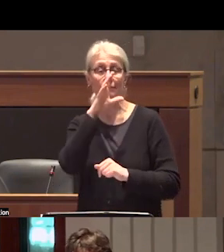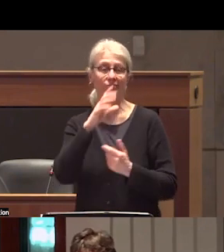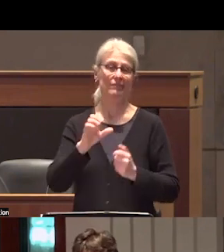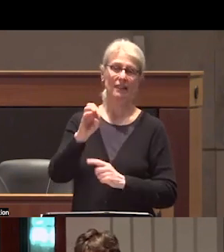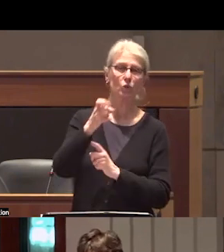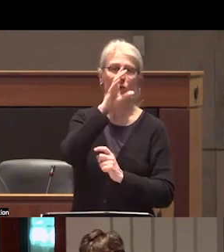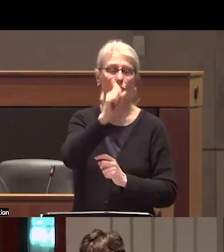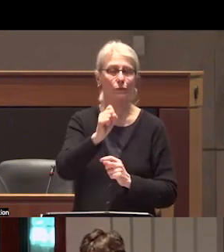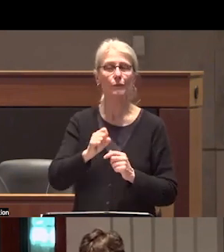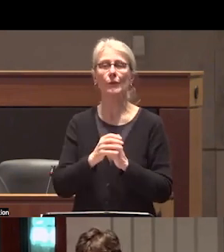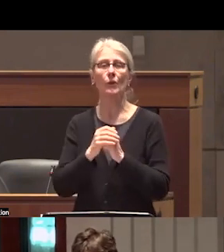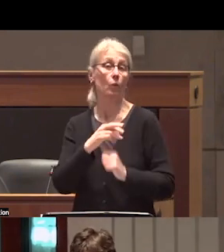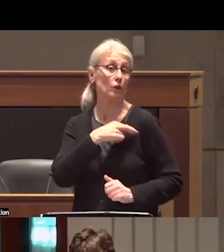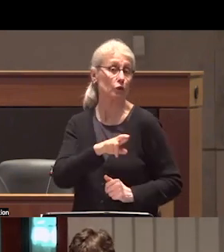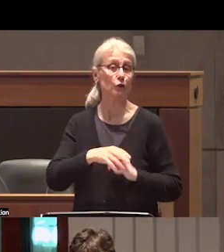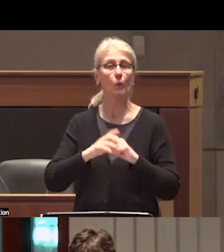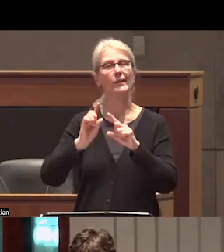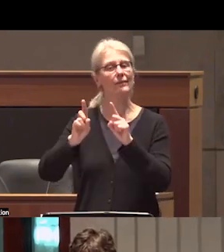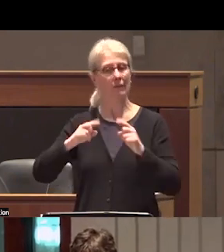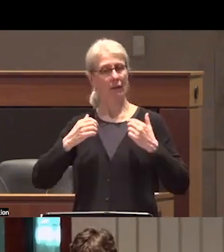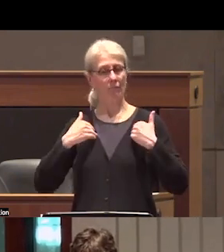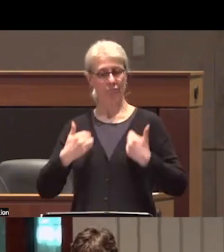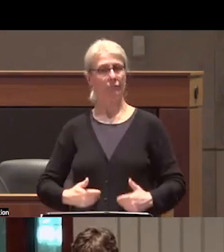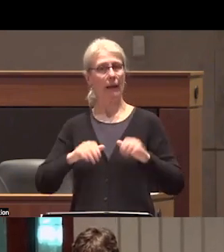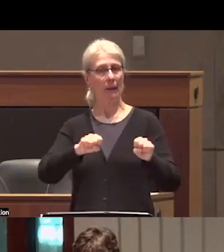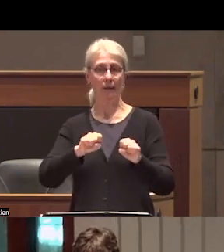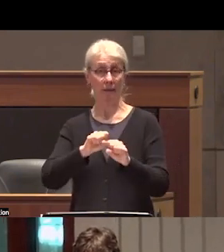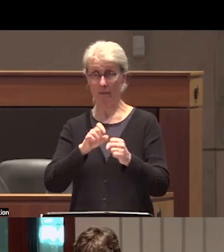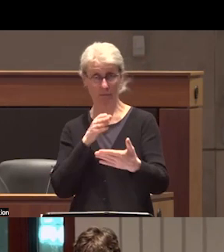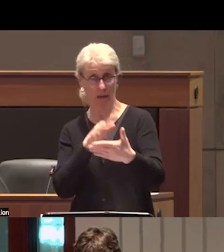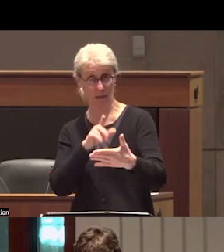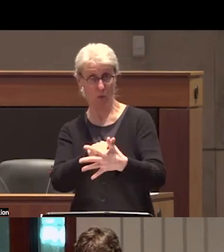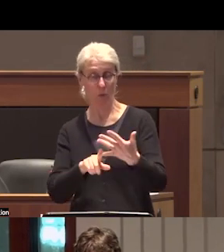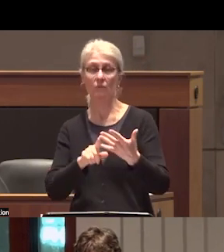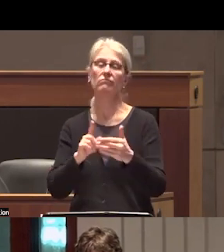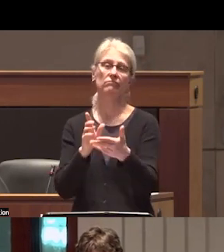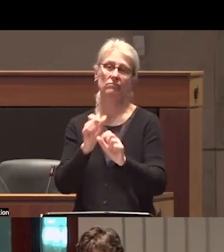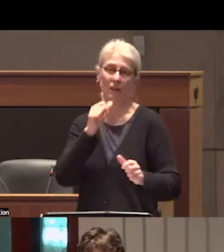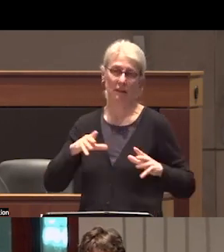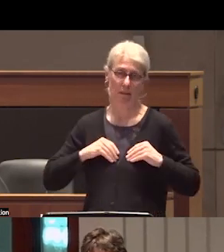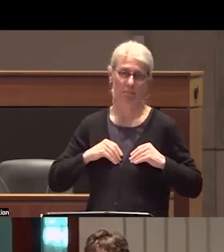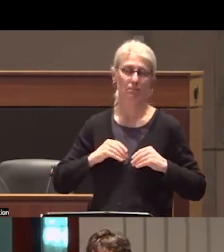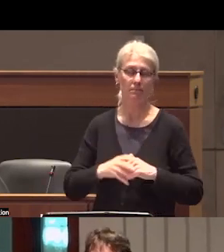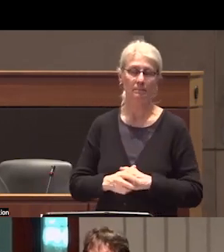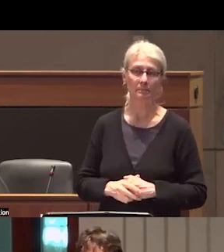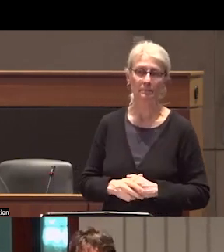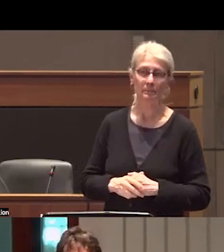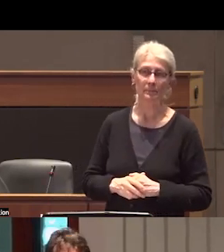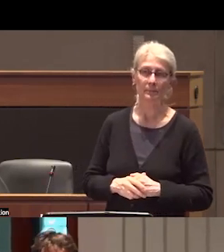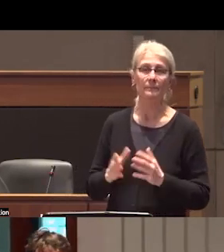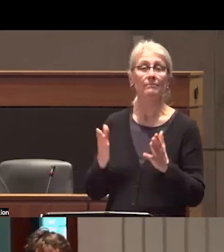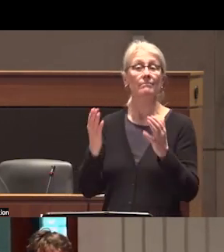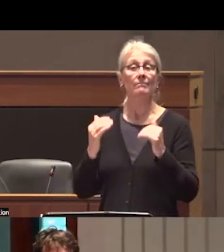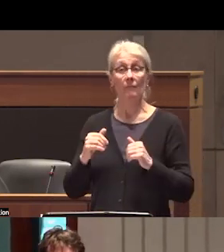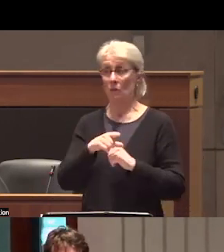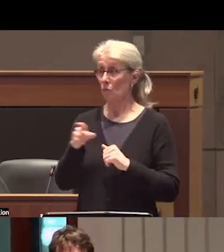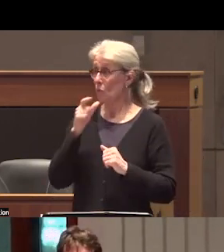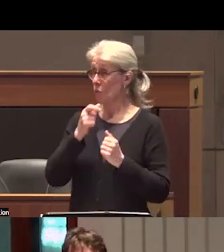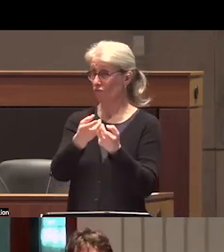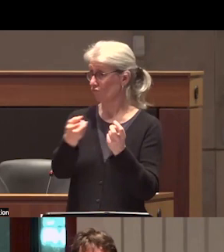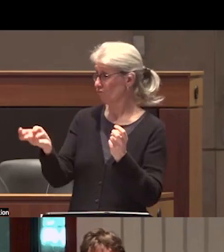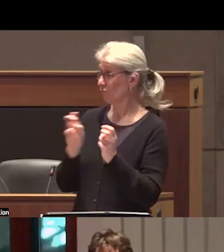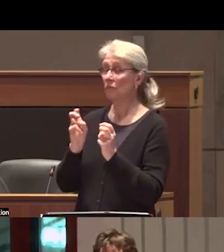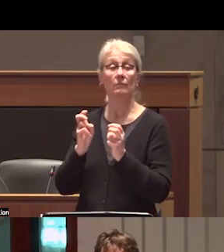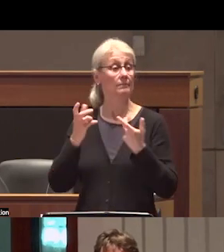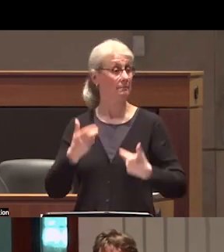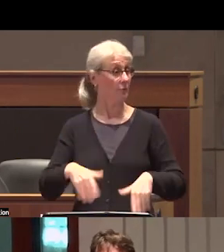ability for those of you attending in person we will be holding a reception immediately following